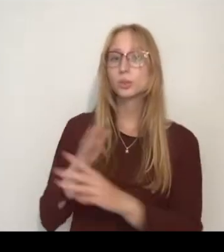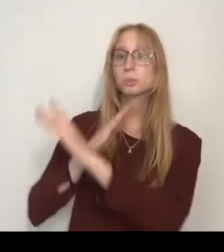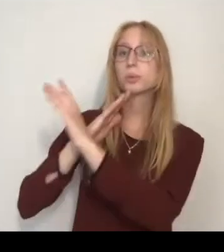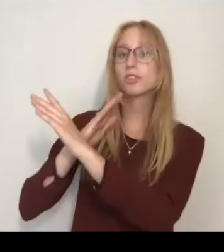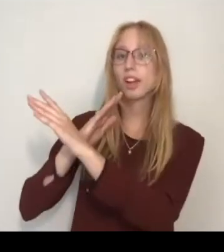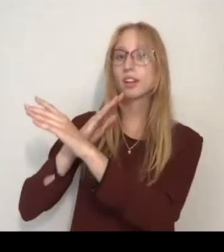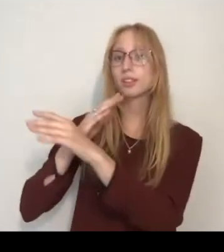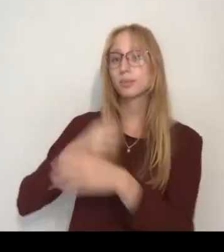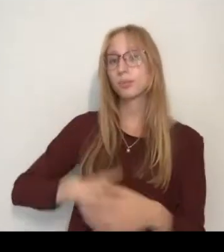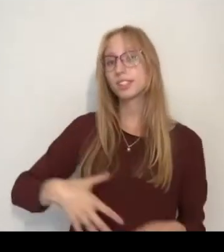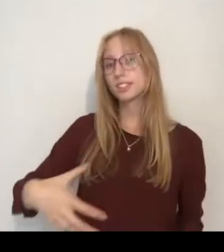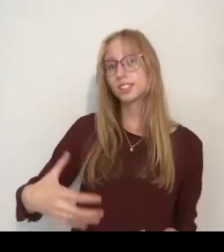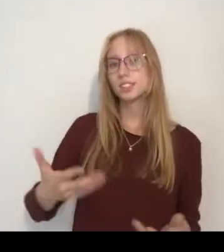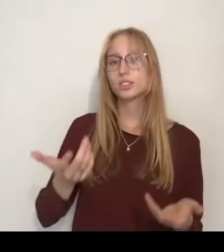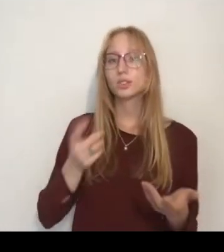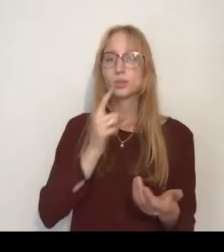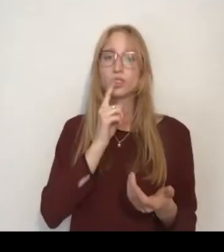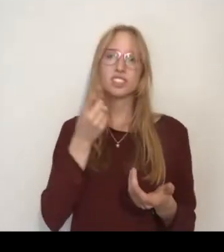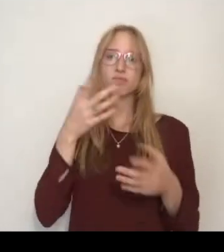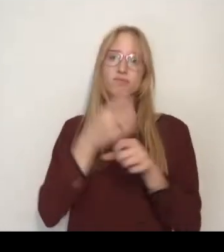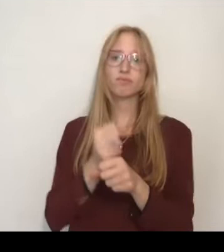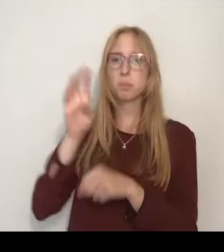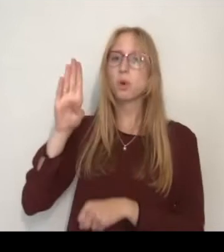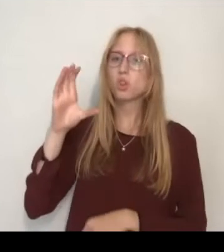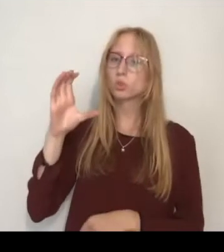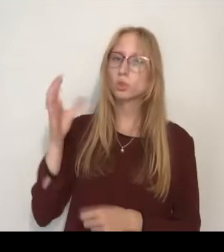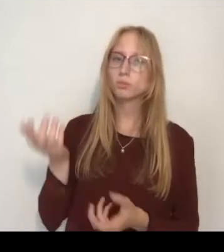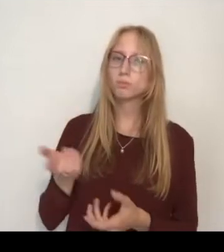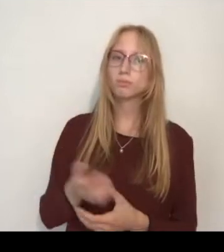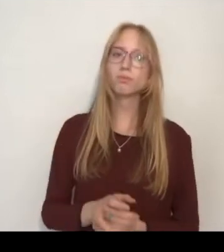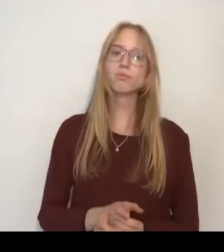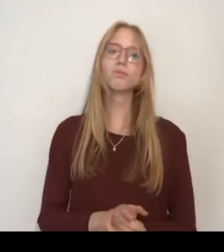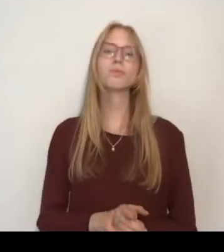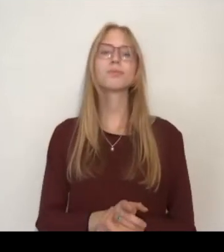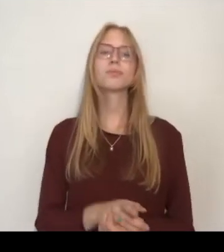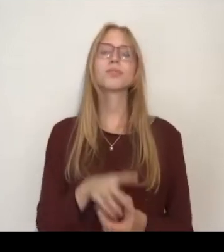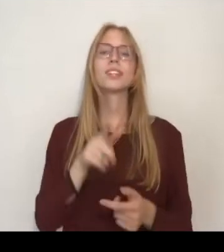They're anything used, taken or done to prevent pregnancy. Another word is birth control.